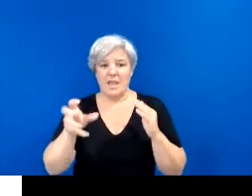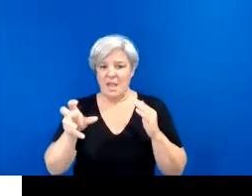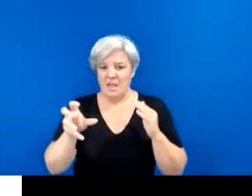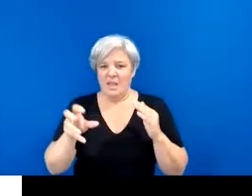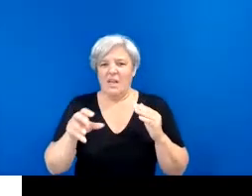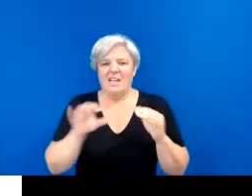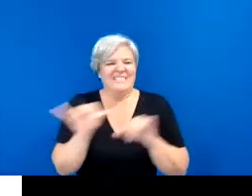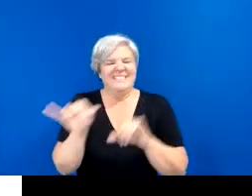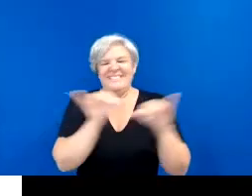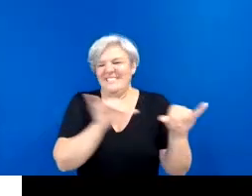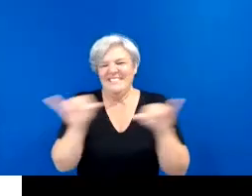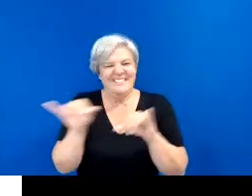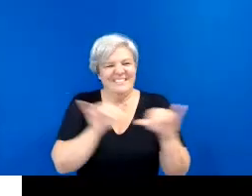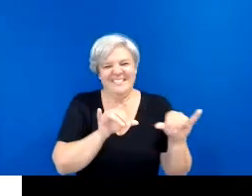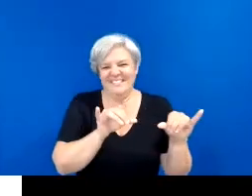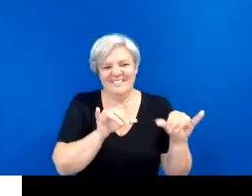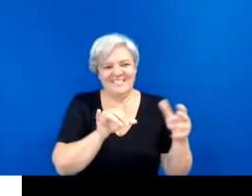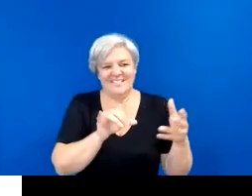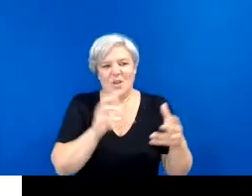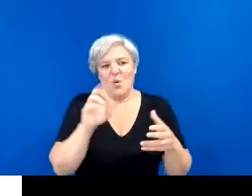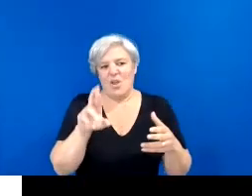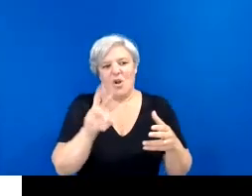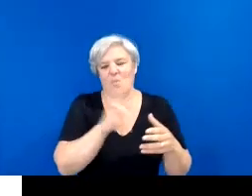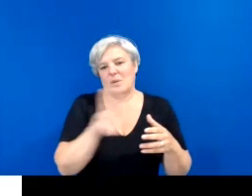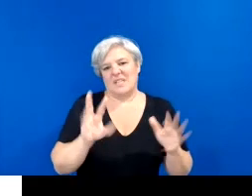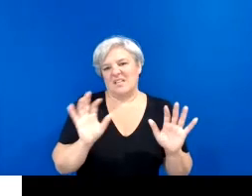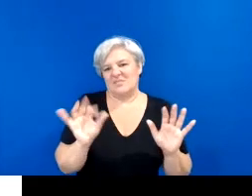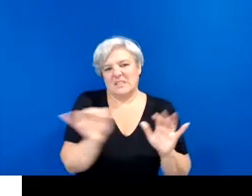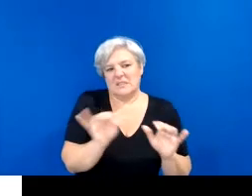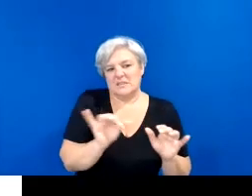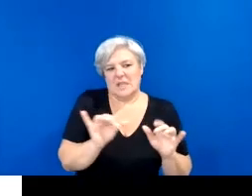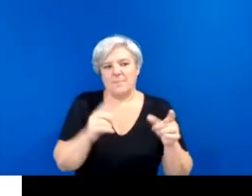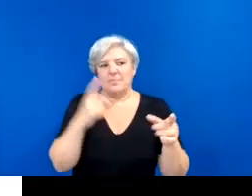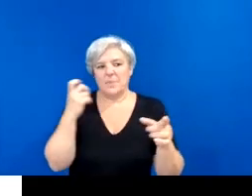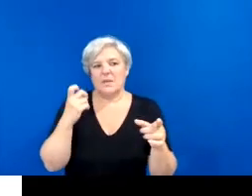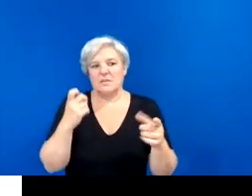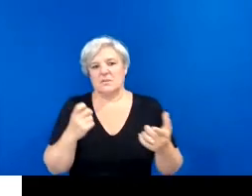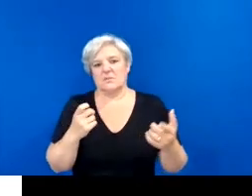that you'll see on the overall website because those are controlled